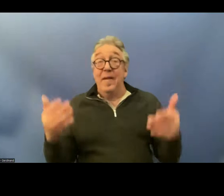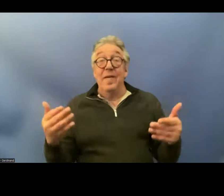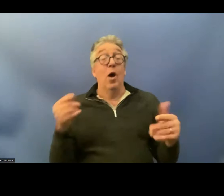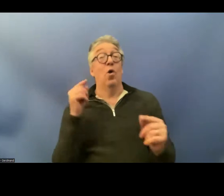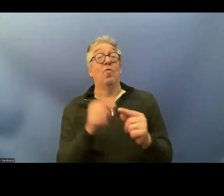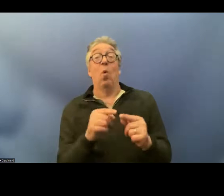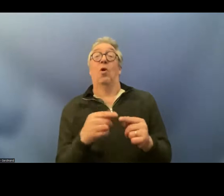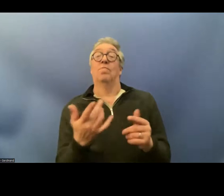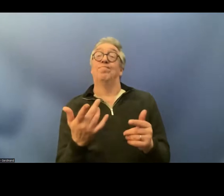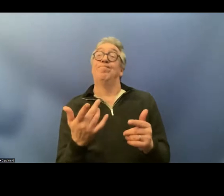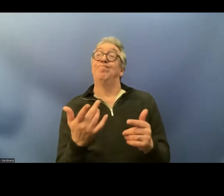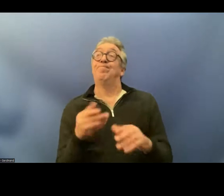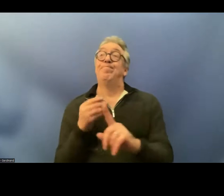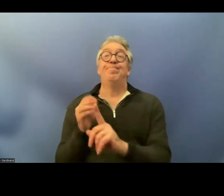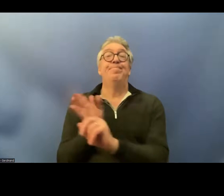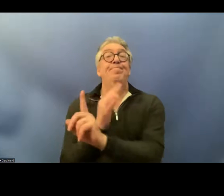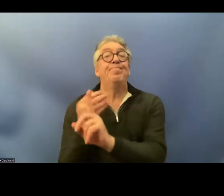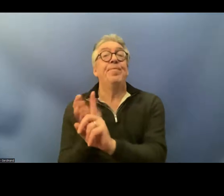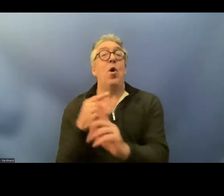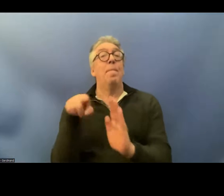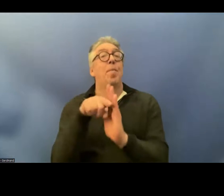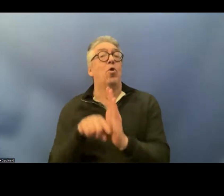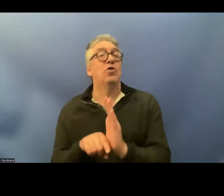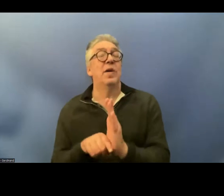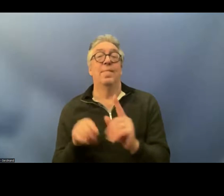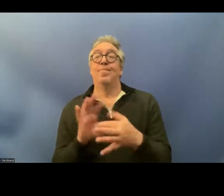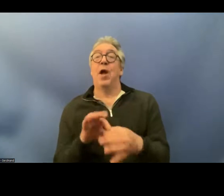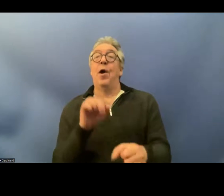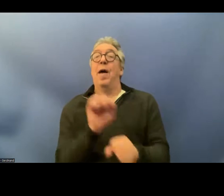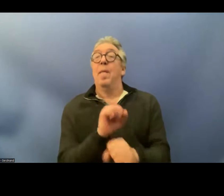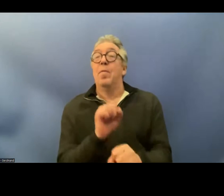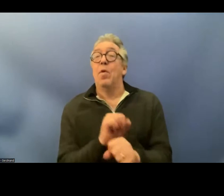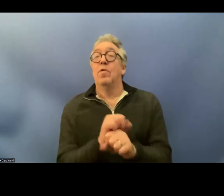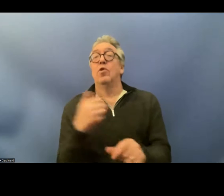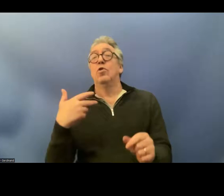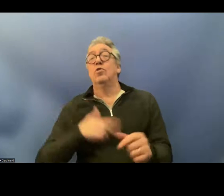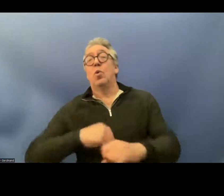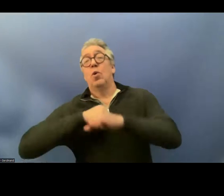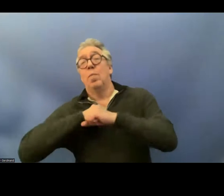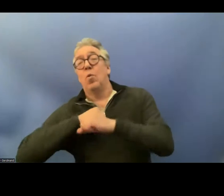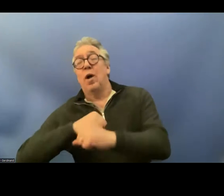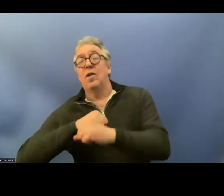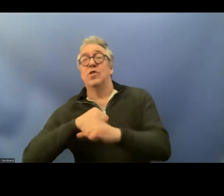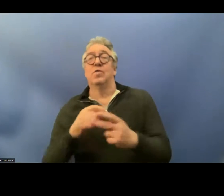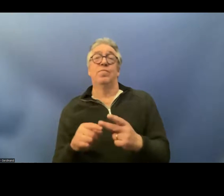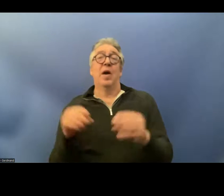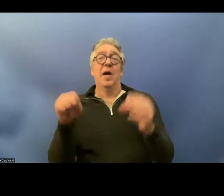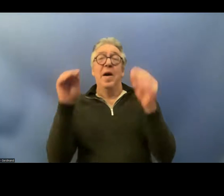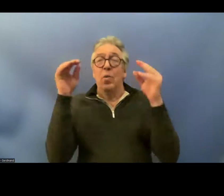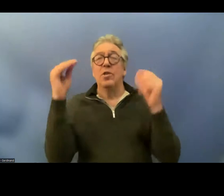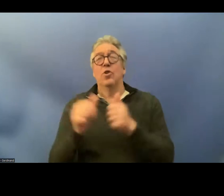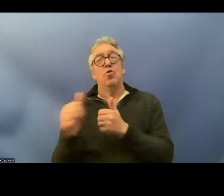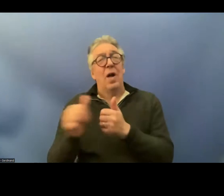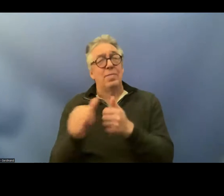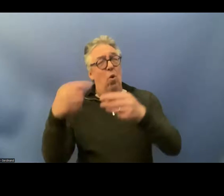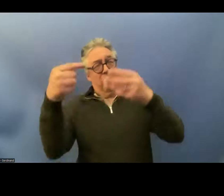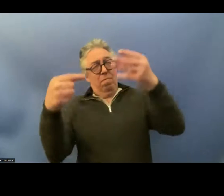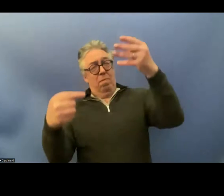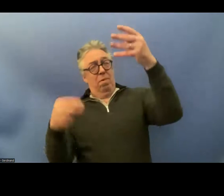around issues like employment, social protection, inclusive education, transport, et cetera, et cetera.